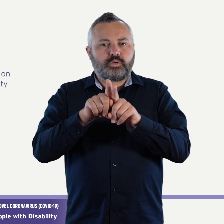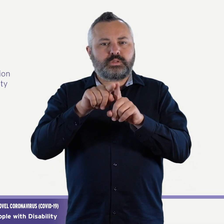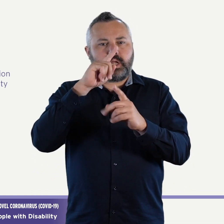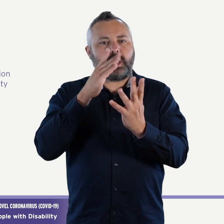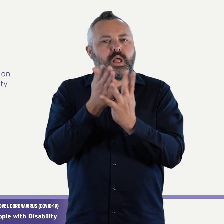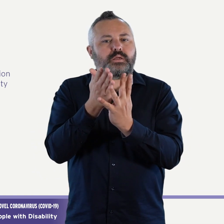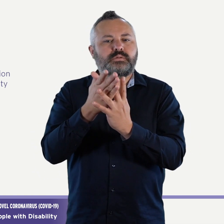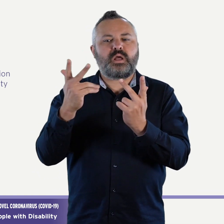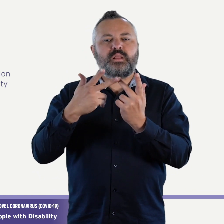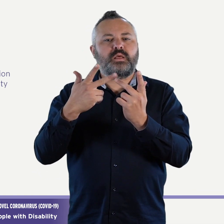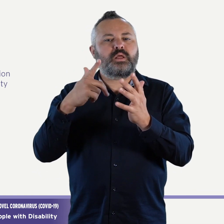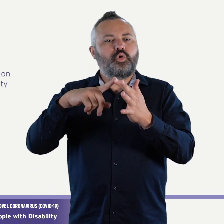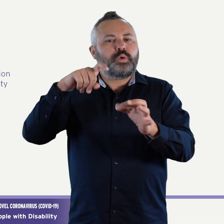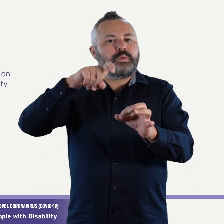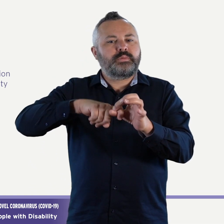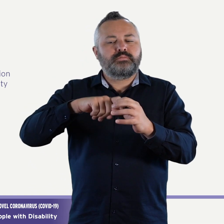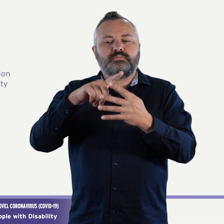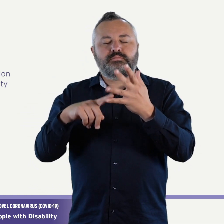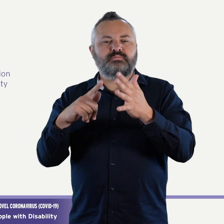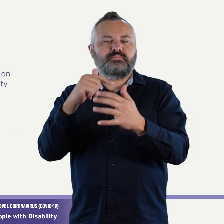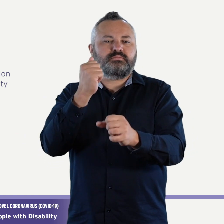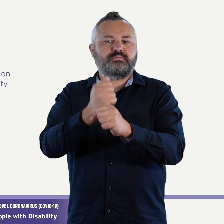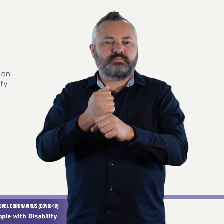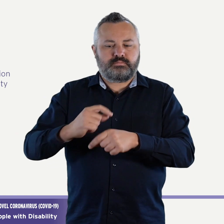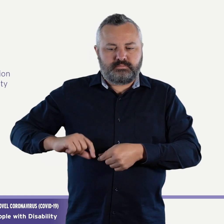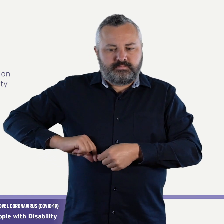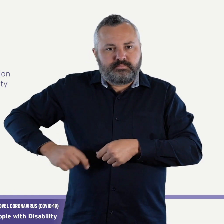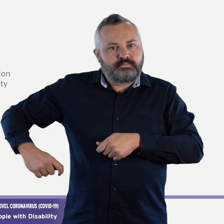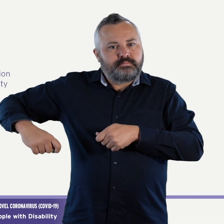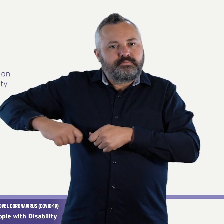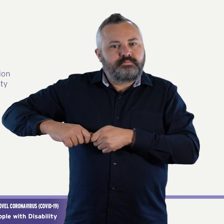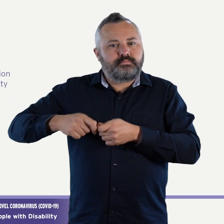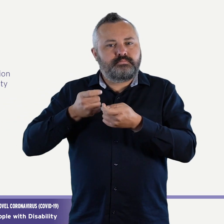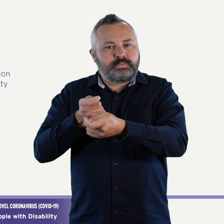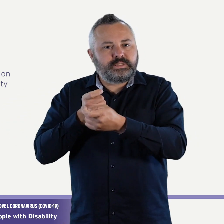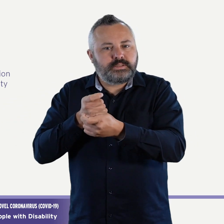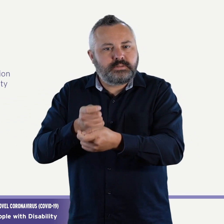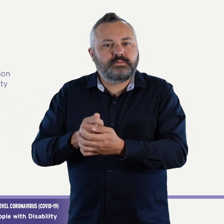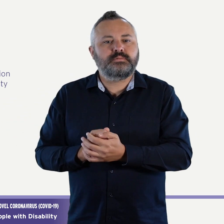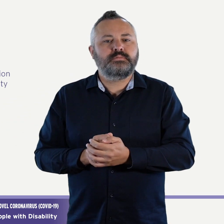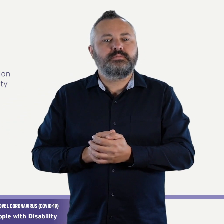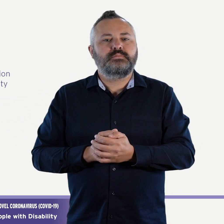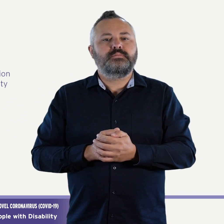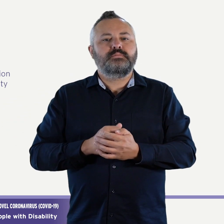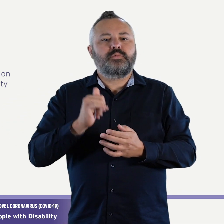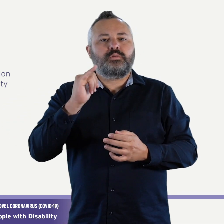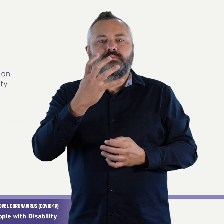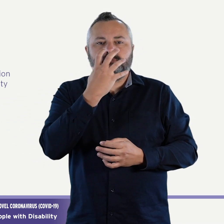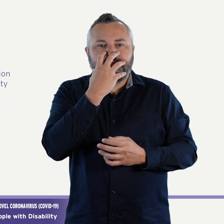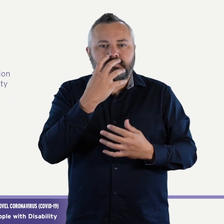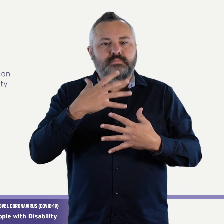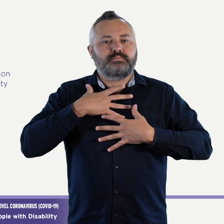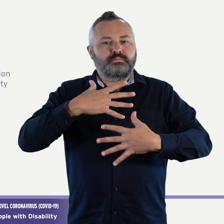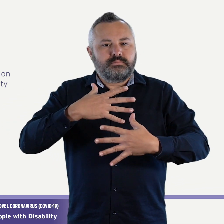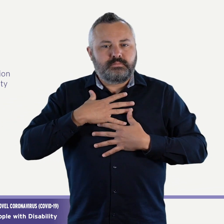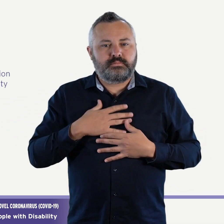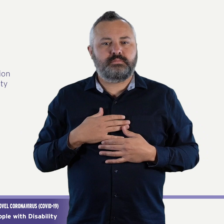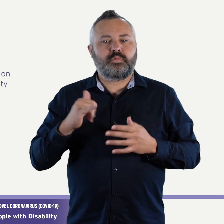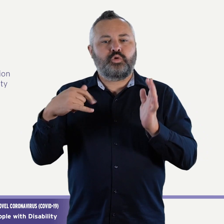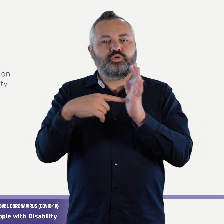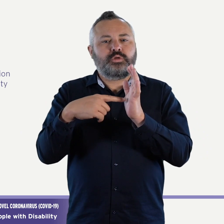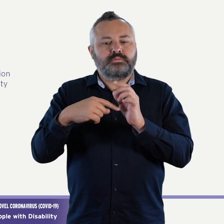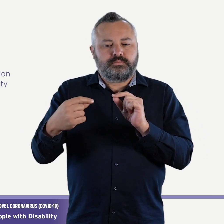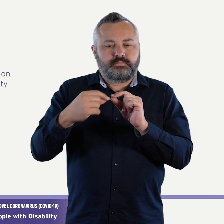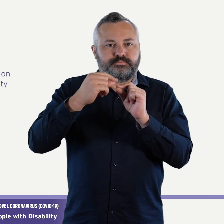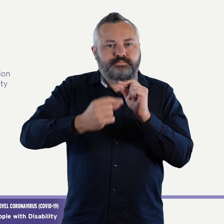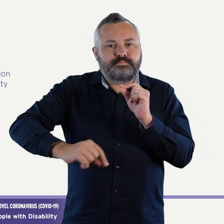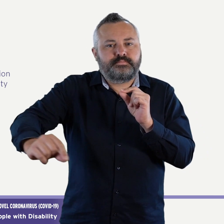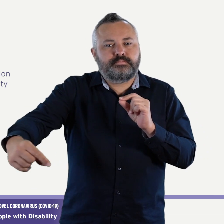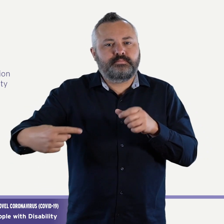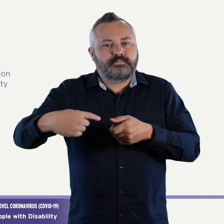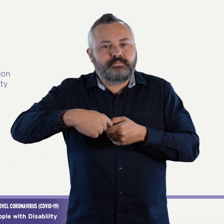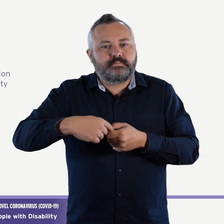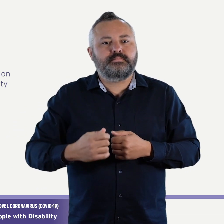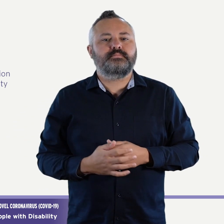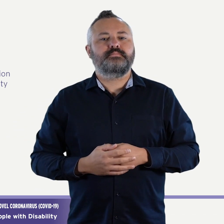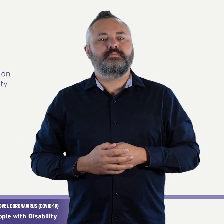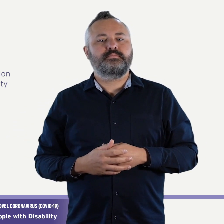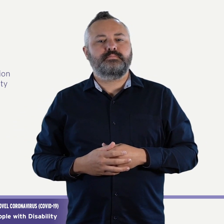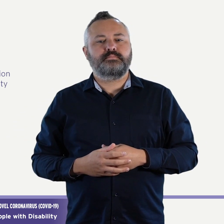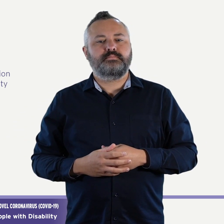Maintain access to other essential equipment (e.g. PEG feeding, wound management, ventilation and catheters).